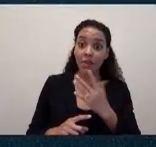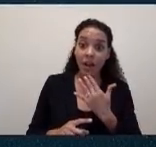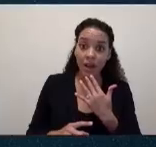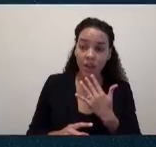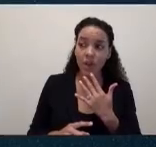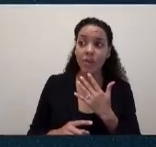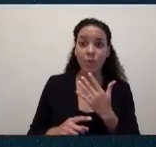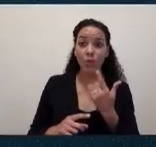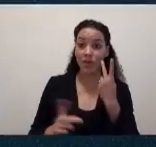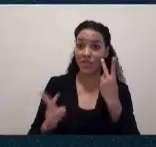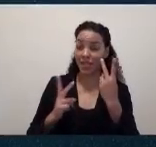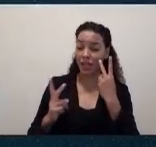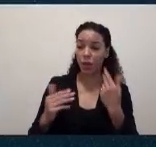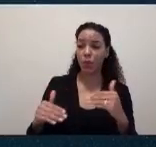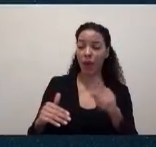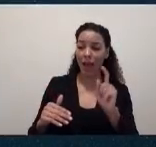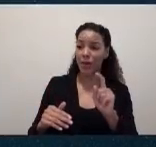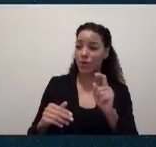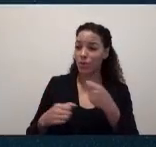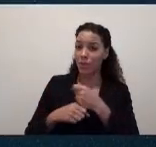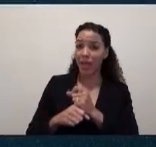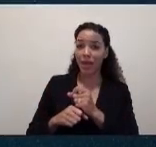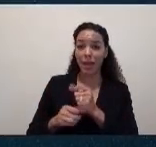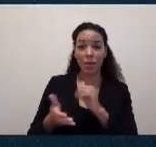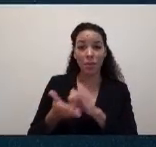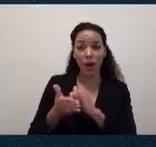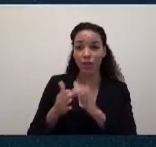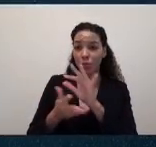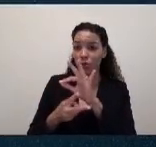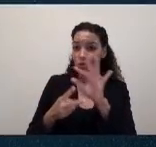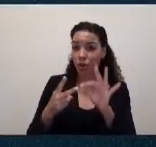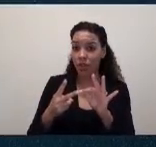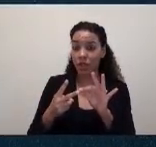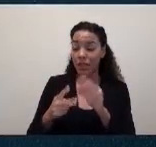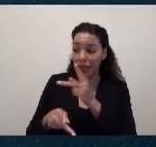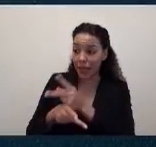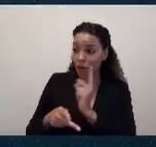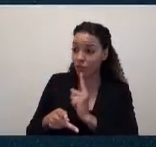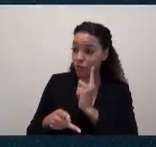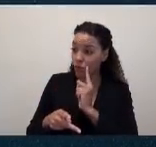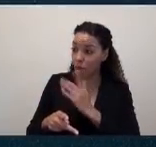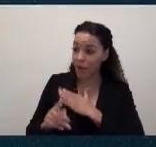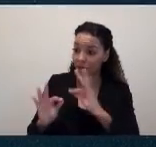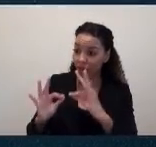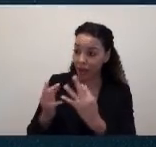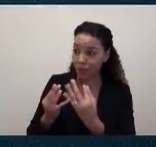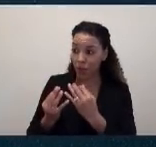between caring for their loved ones and earning a paycheck. As a mom who works outside of the home.